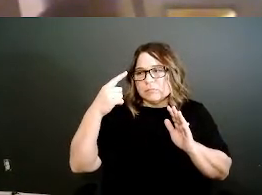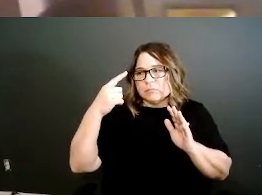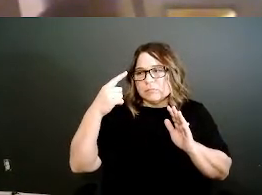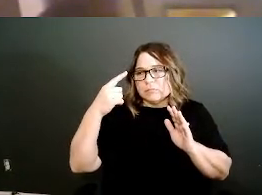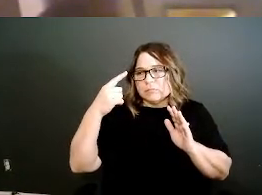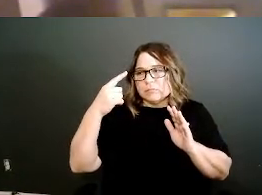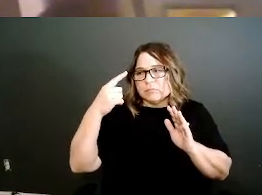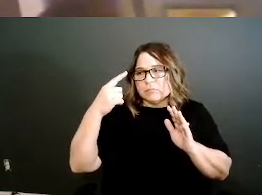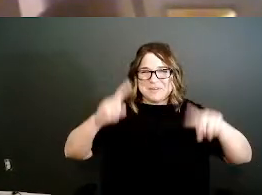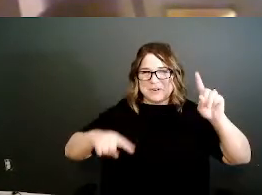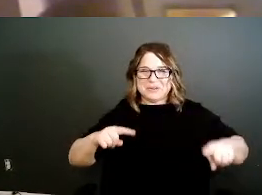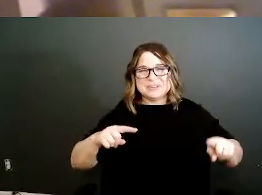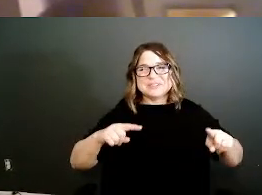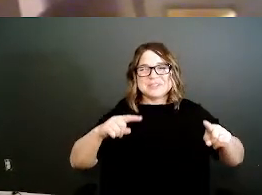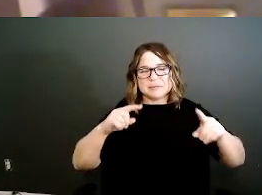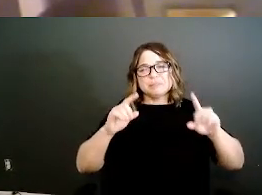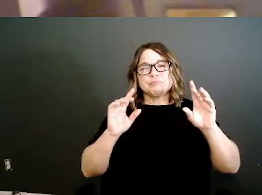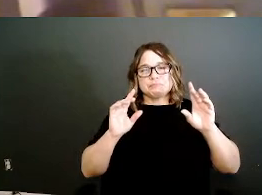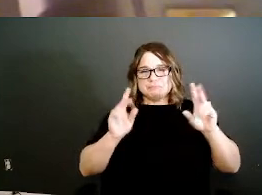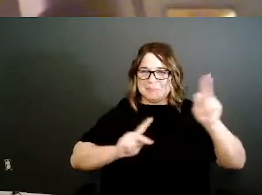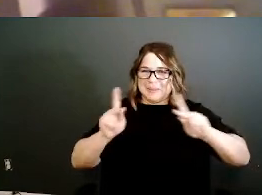AND MINNEAPOLIS IS IN YOUR HANDS MOVING FORWARD. THANK YOU.